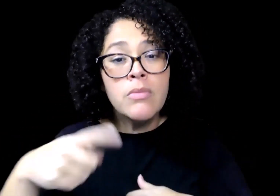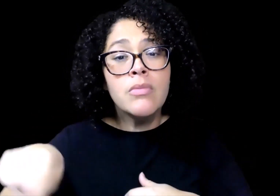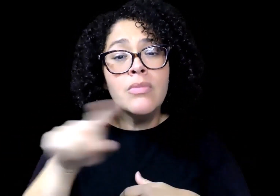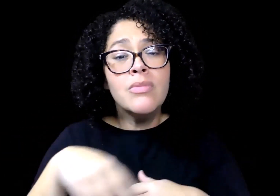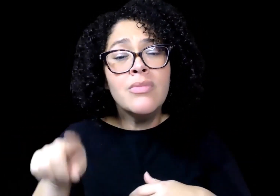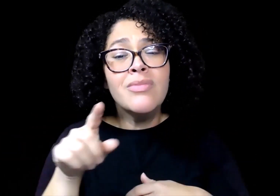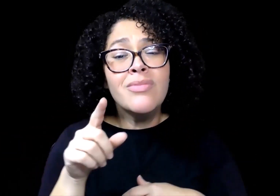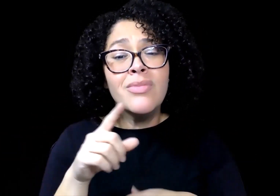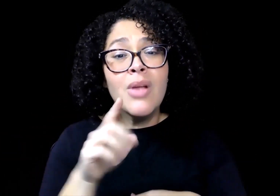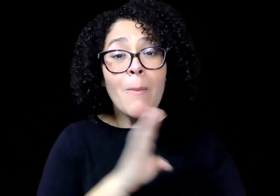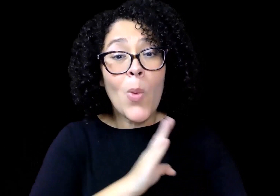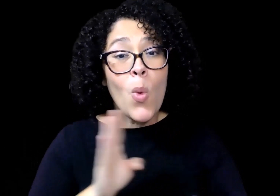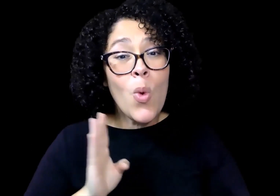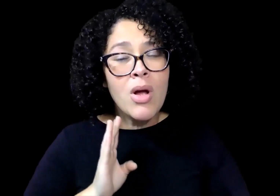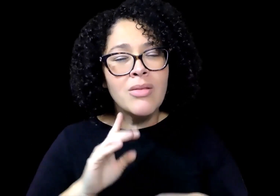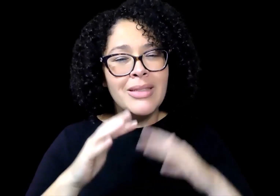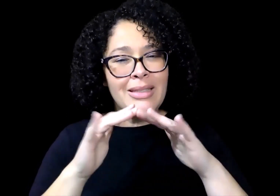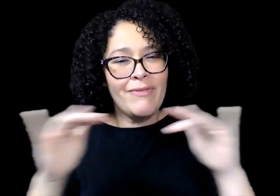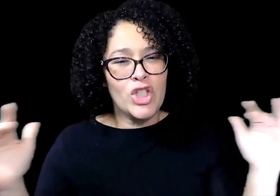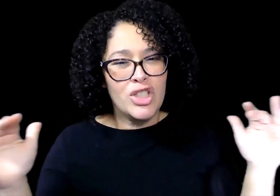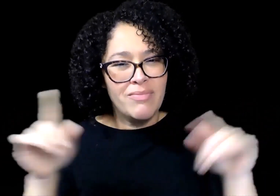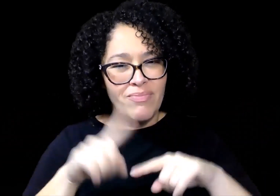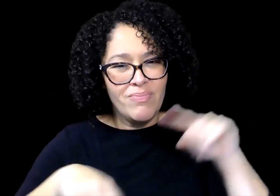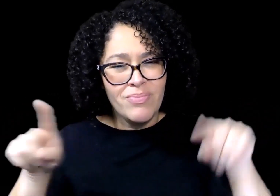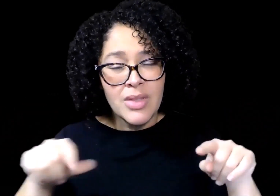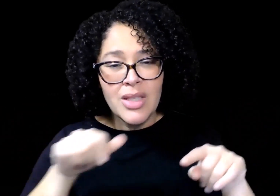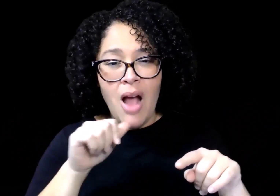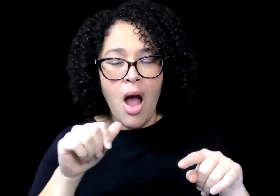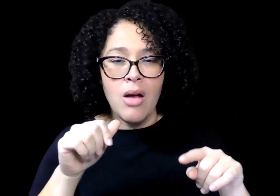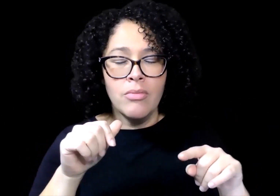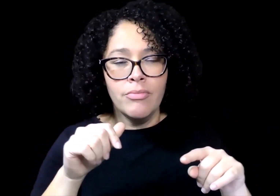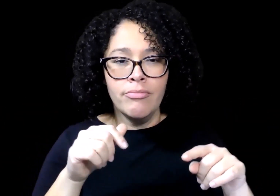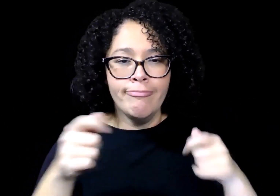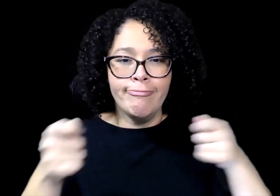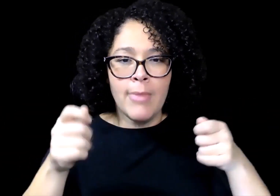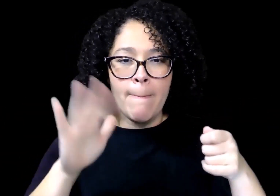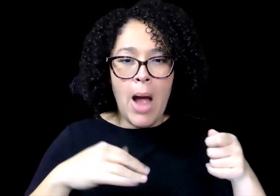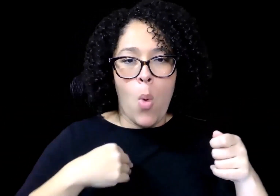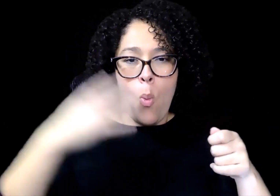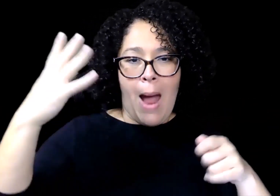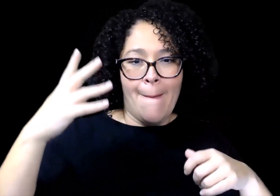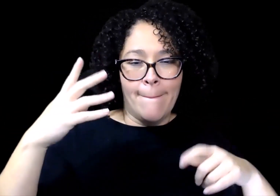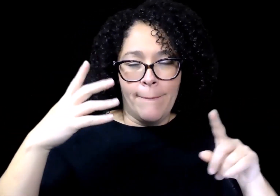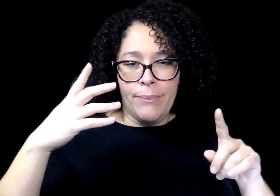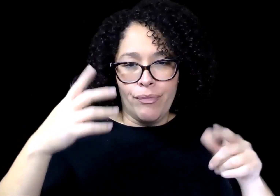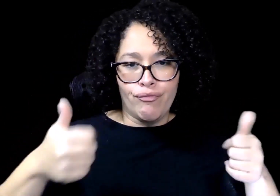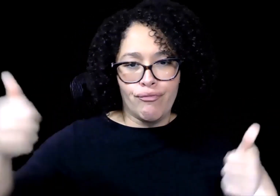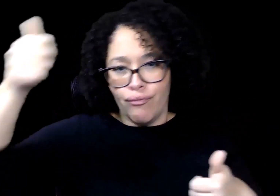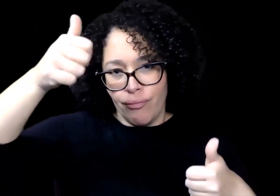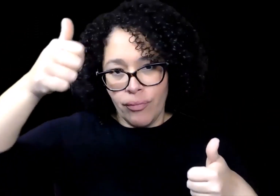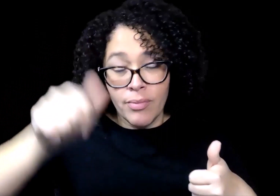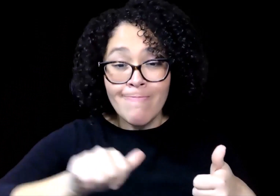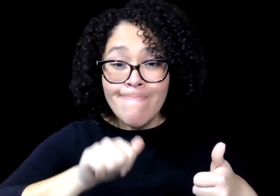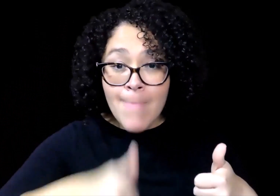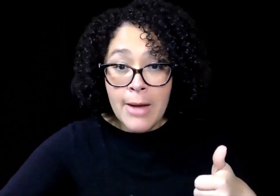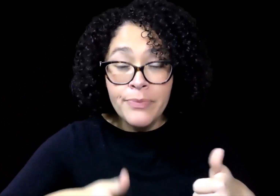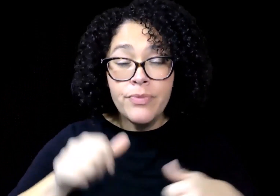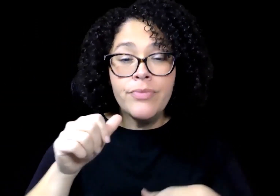we want to encourage organizations especially board members to diversify typically they are run by white people